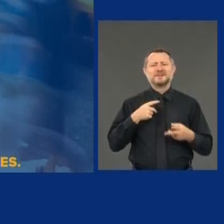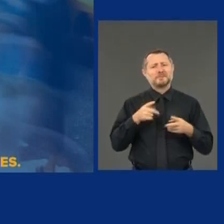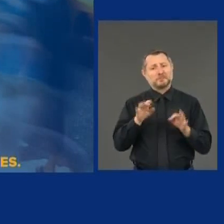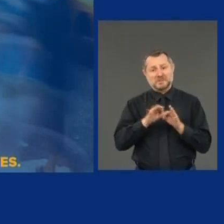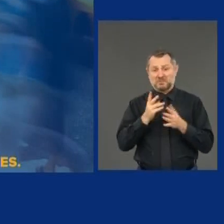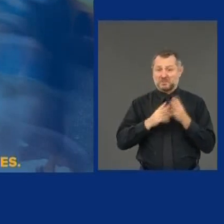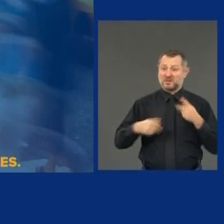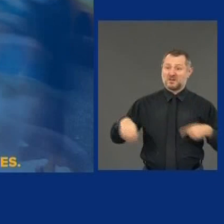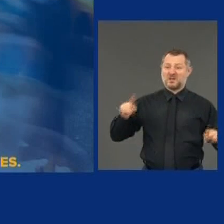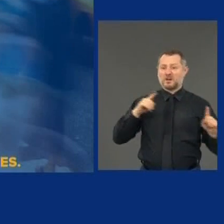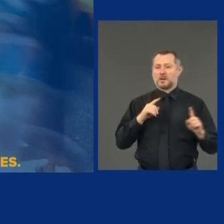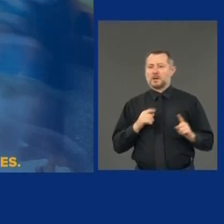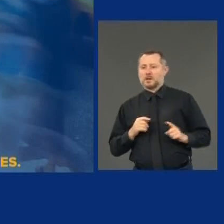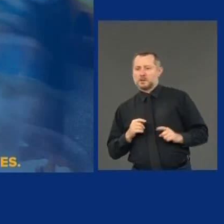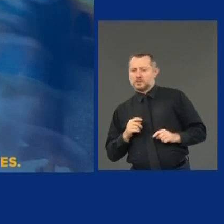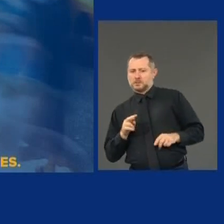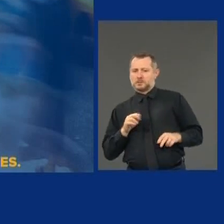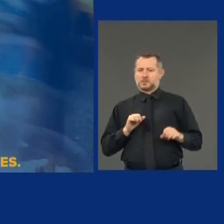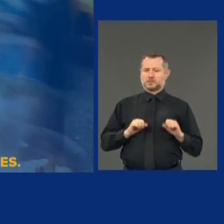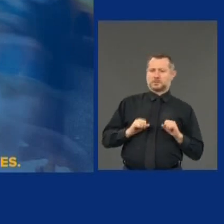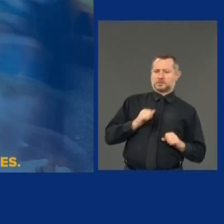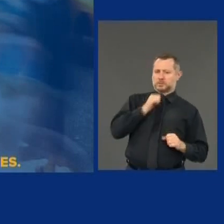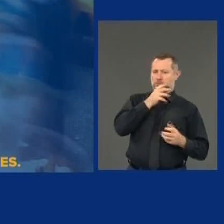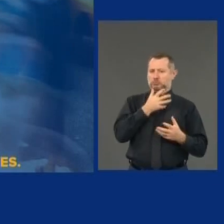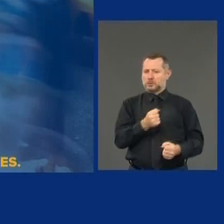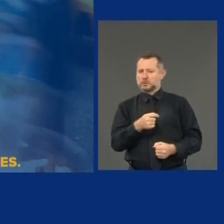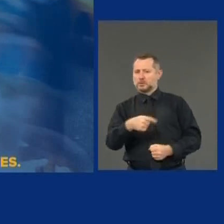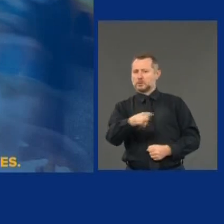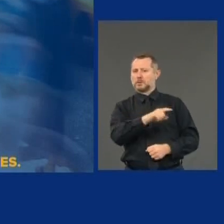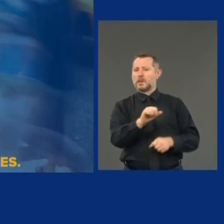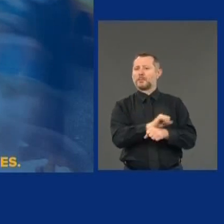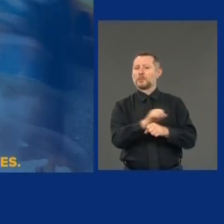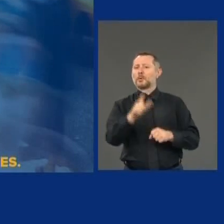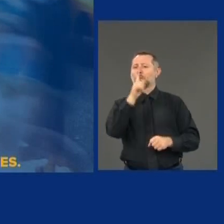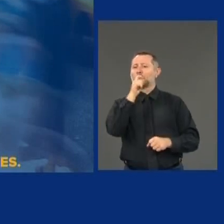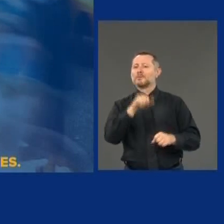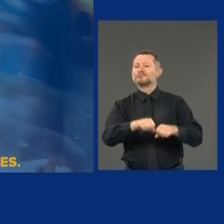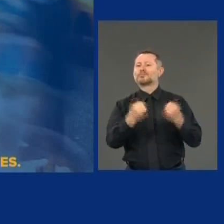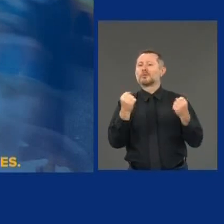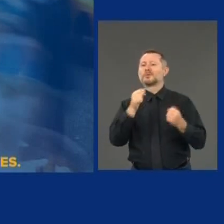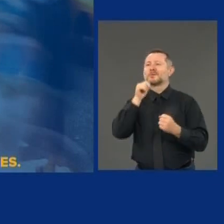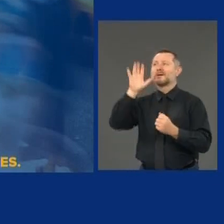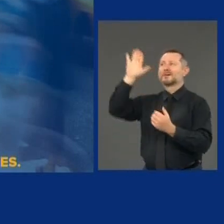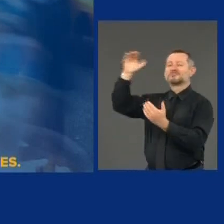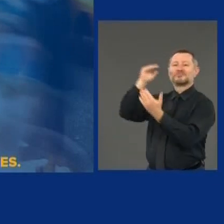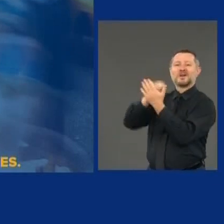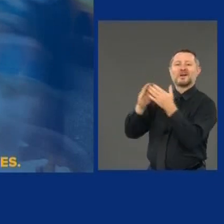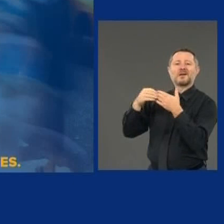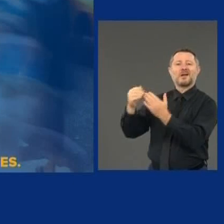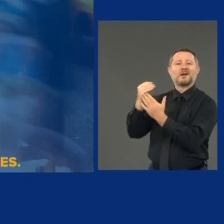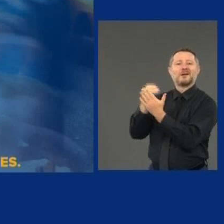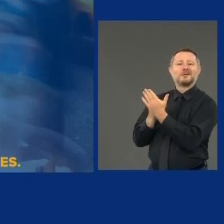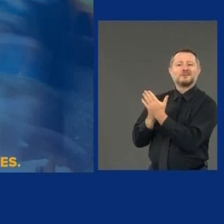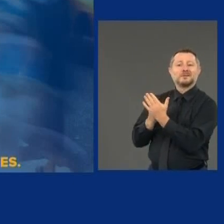DO WHAT IS PERMISSIBLE TO DO. PEOPLE ARE VERY WARY RIGHT NOW OF BUSINESSES THAT ARE VIOLATING